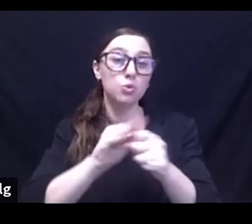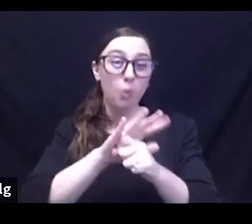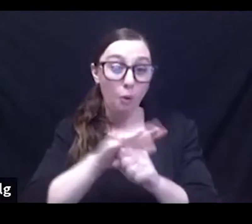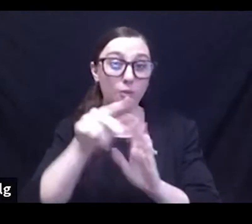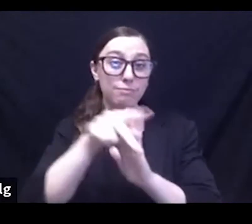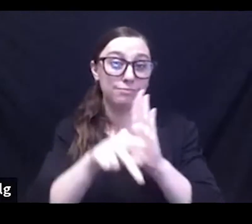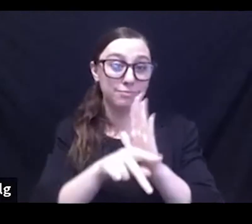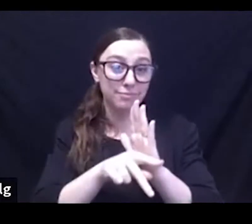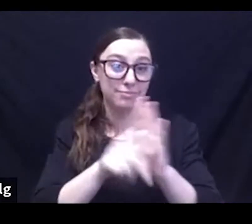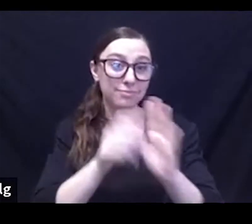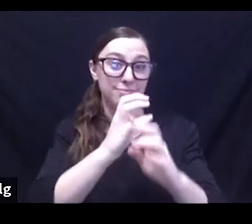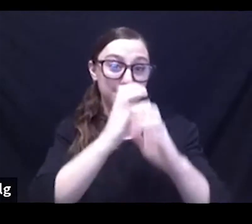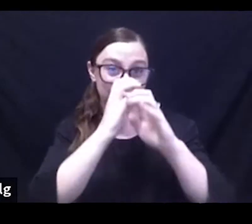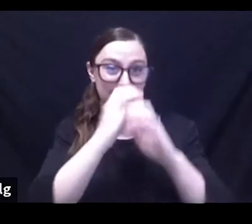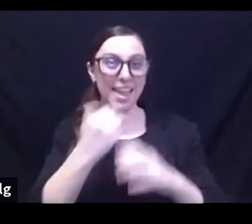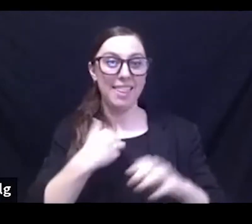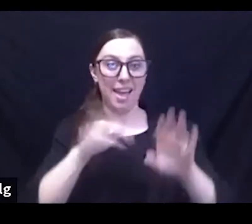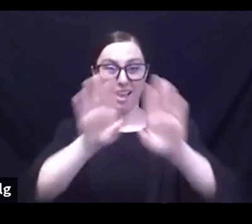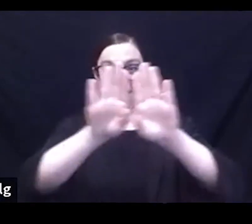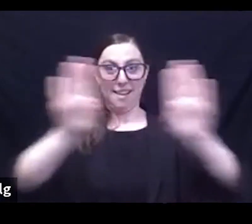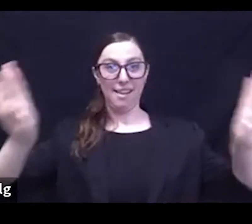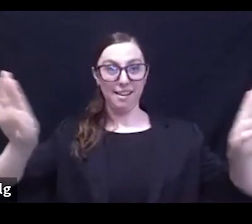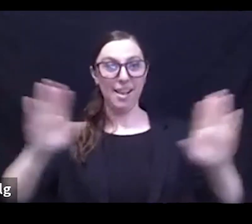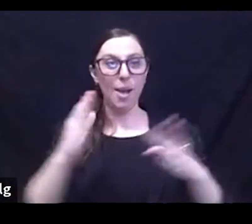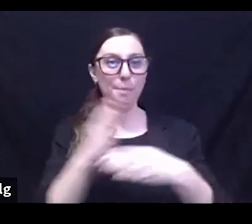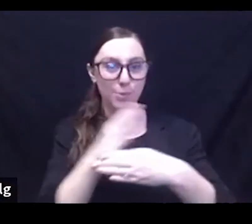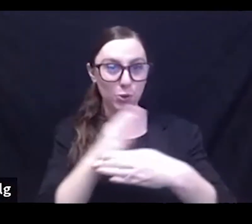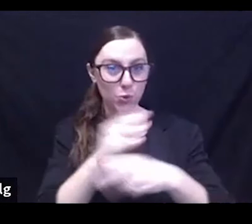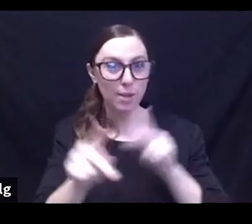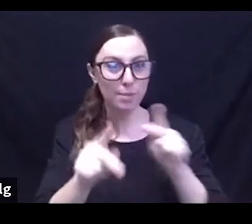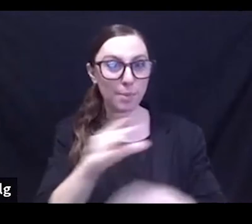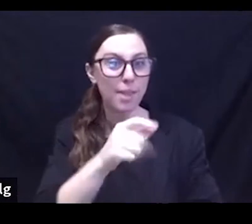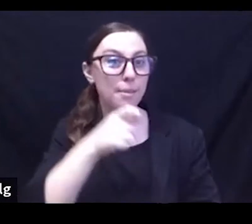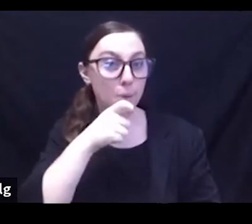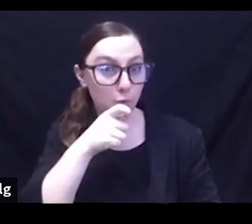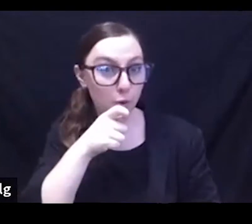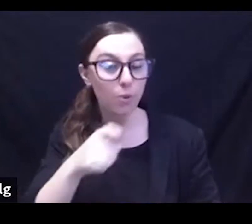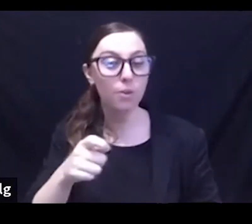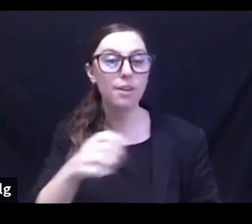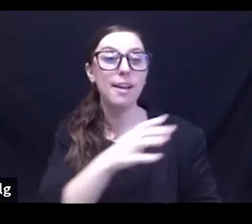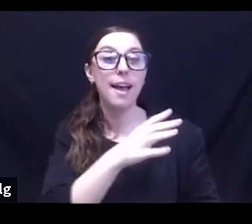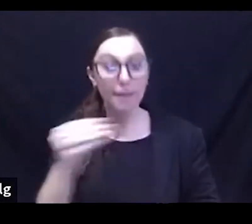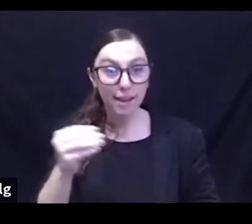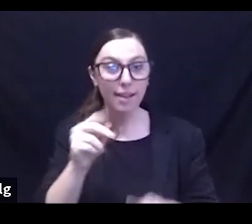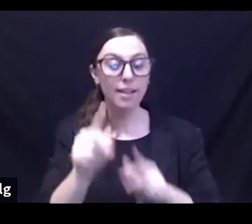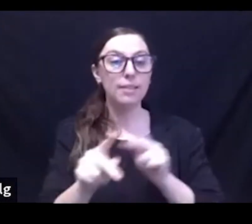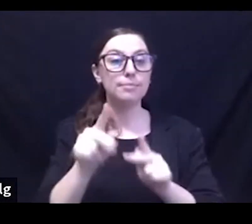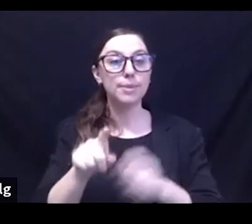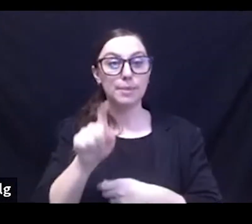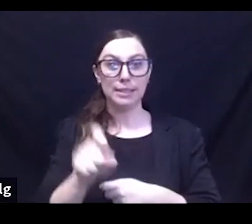were plexiglasses placed between parties and their mics, and parties had though significantly distance